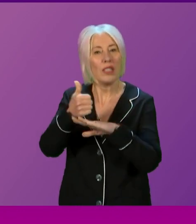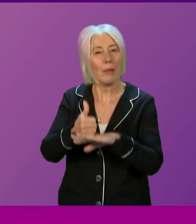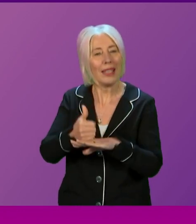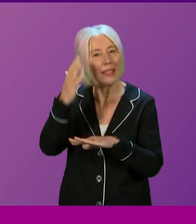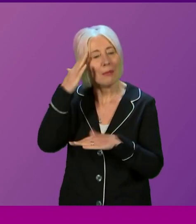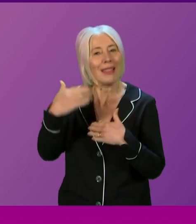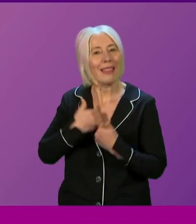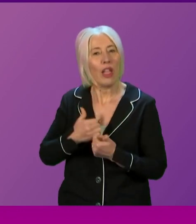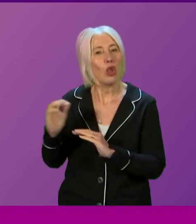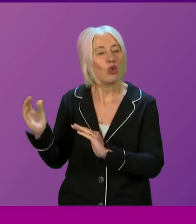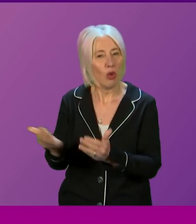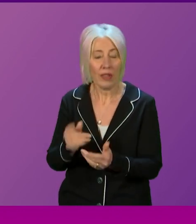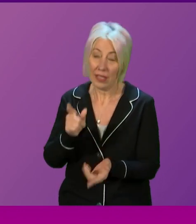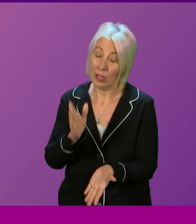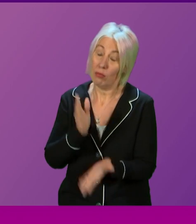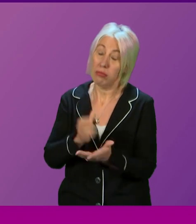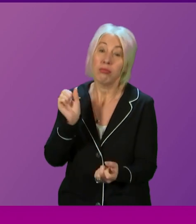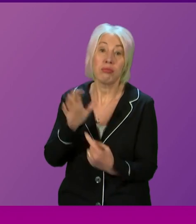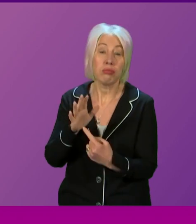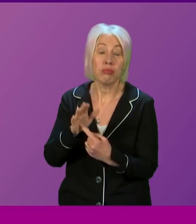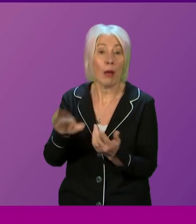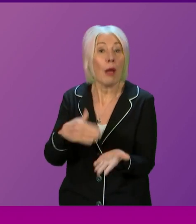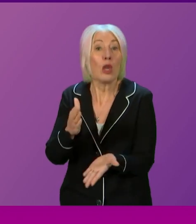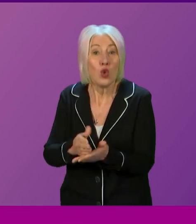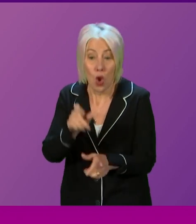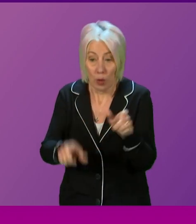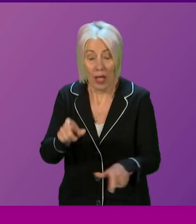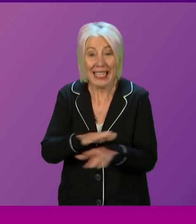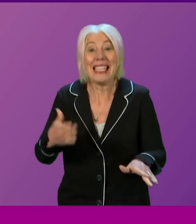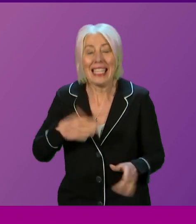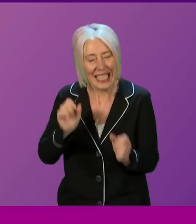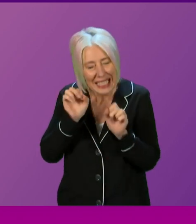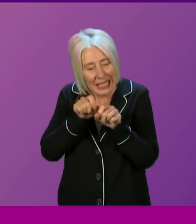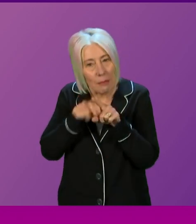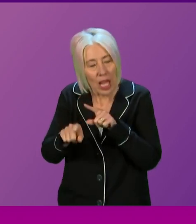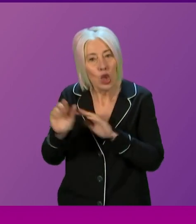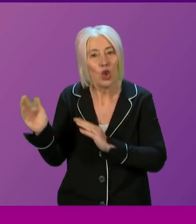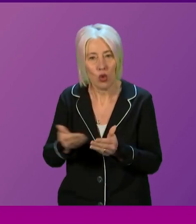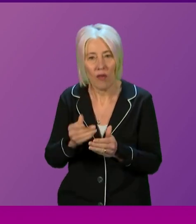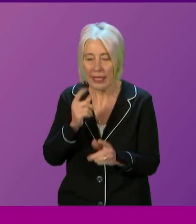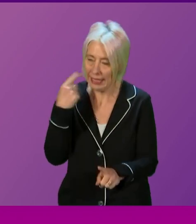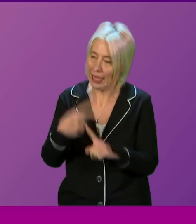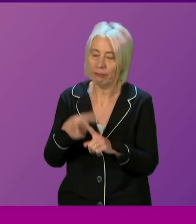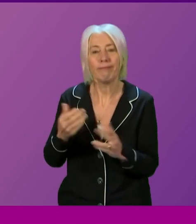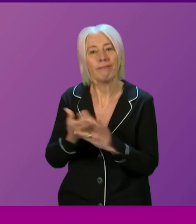That is important in ensuring that those who need specialist services can get them more quickly.